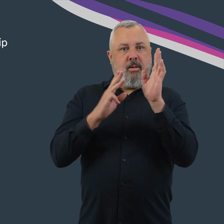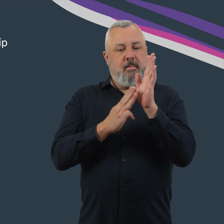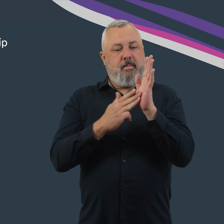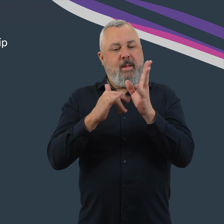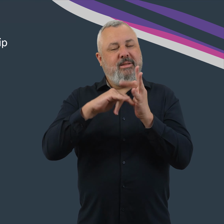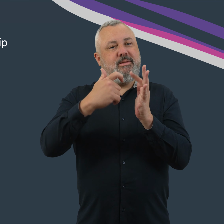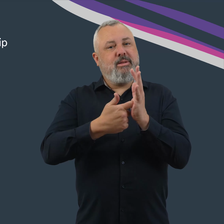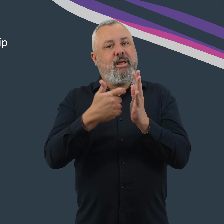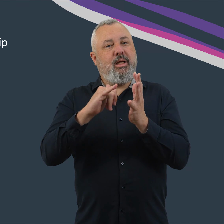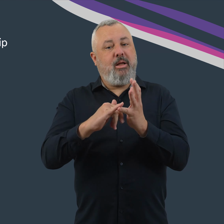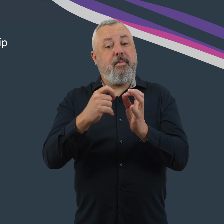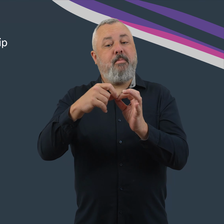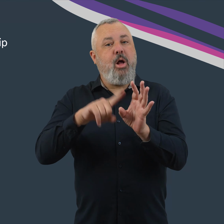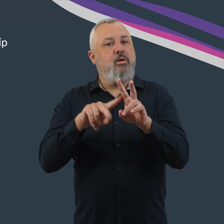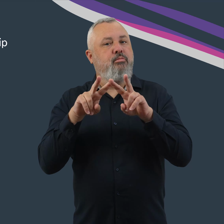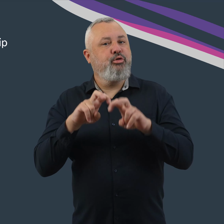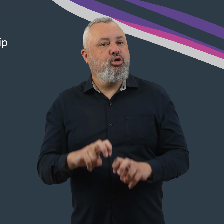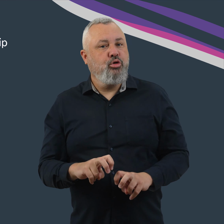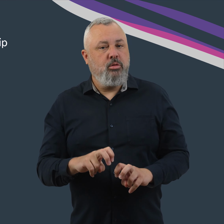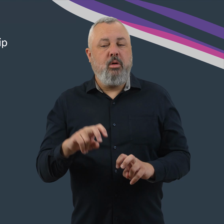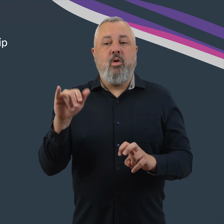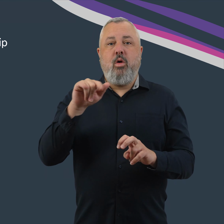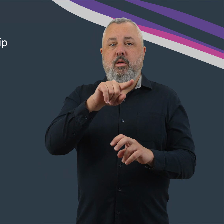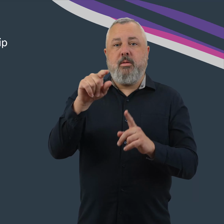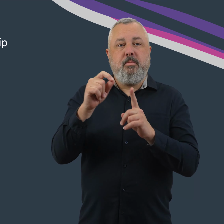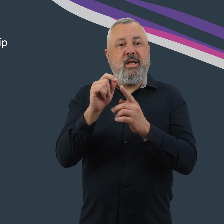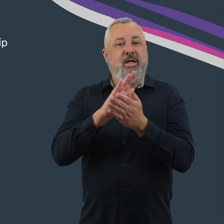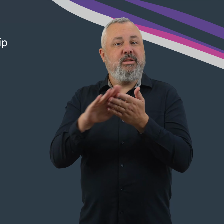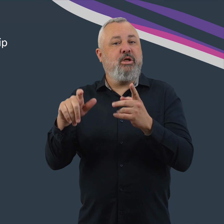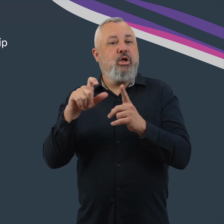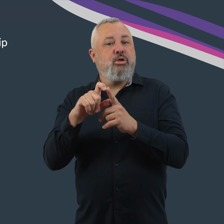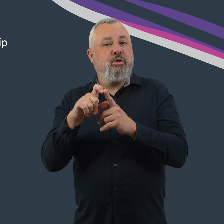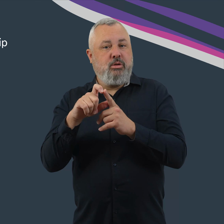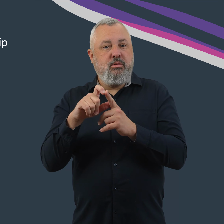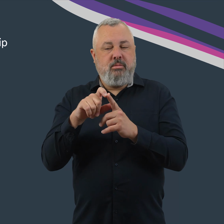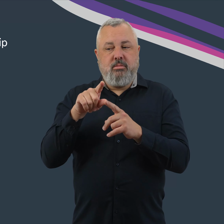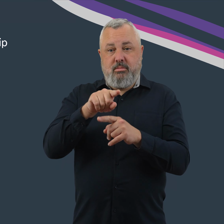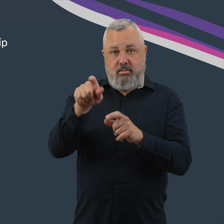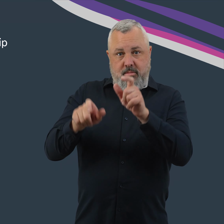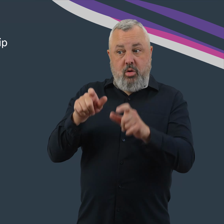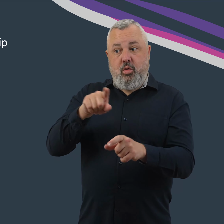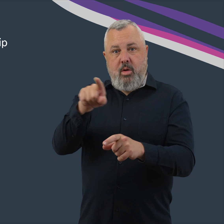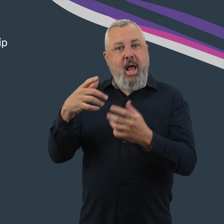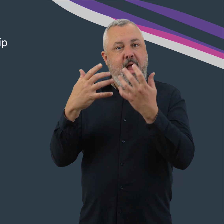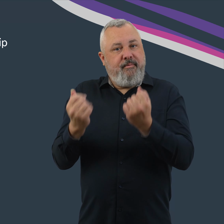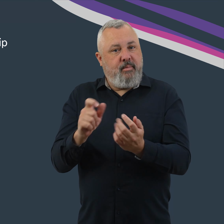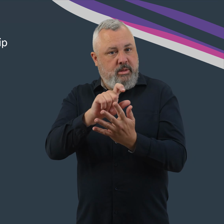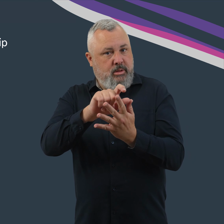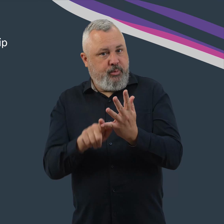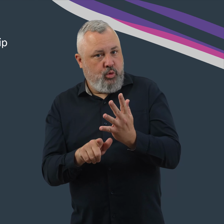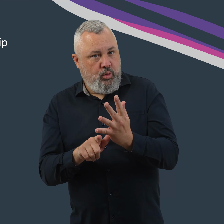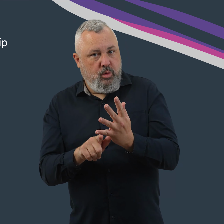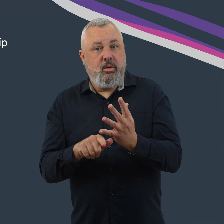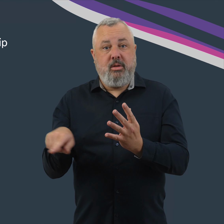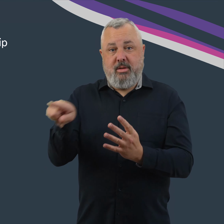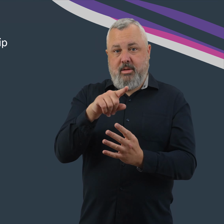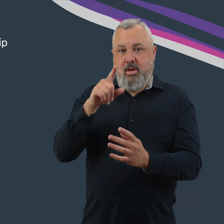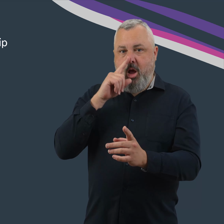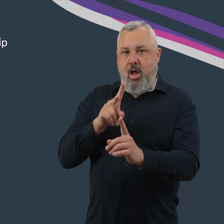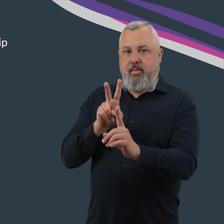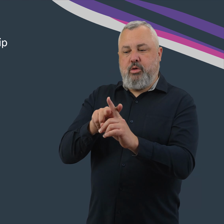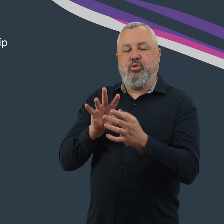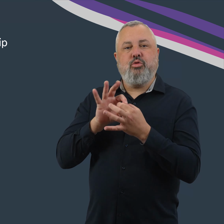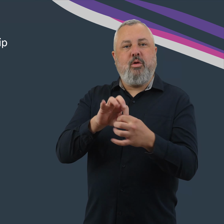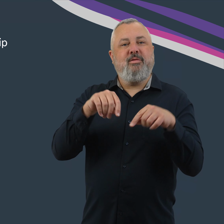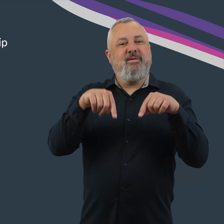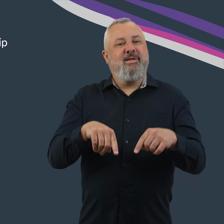Masters by Research and PhD candidates with disability to apply to join the